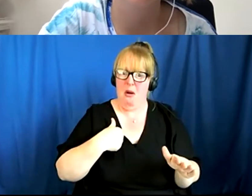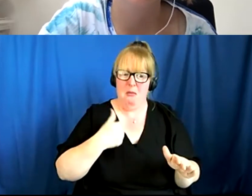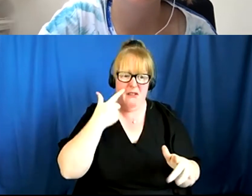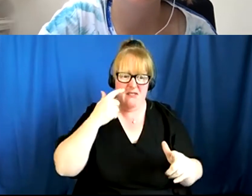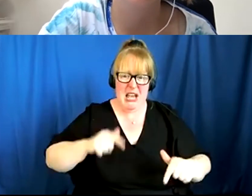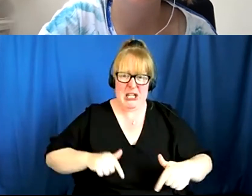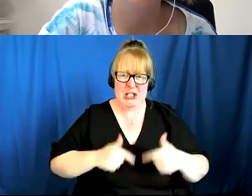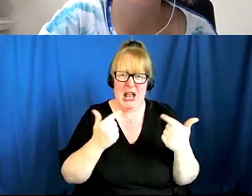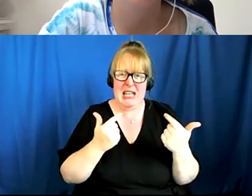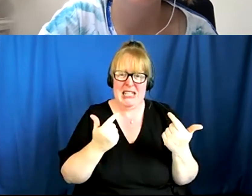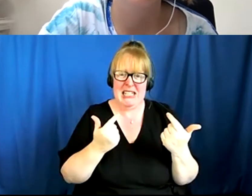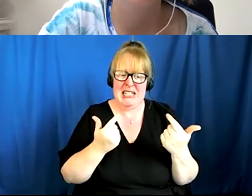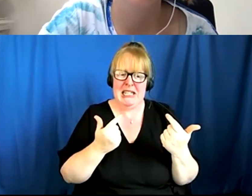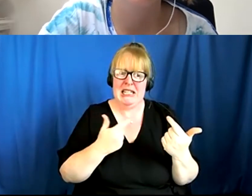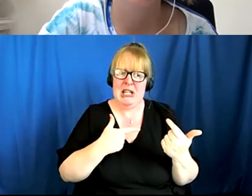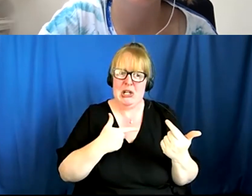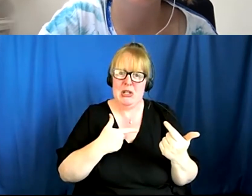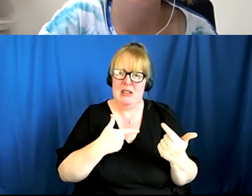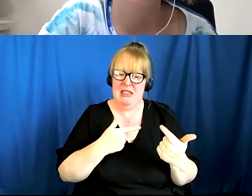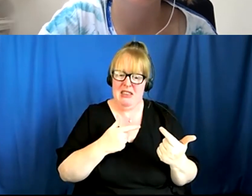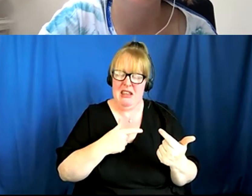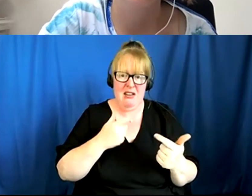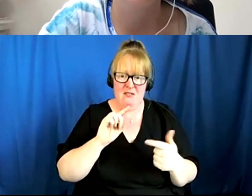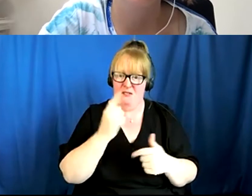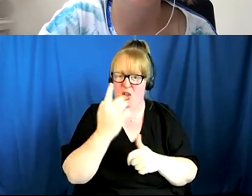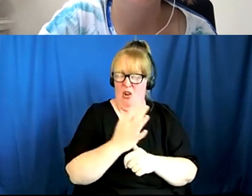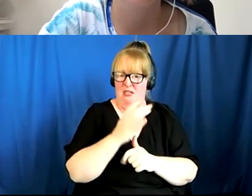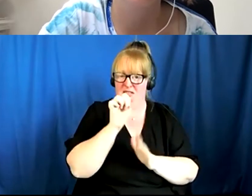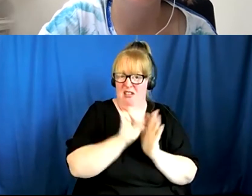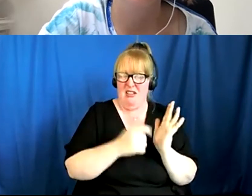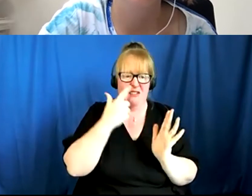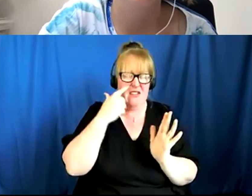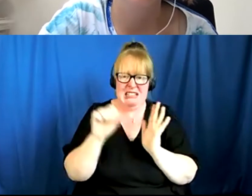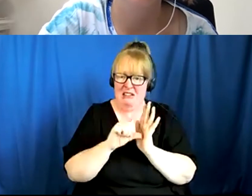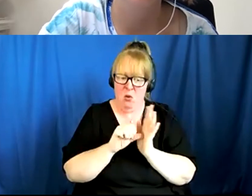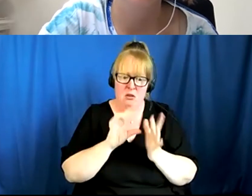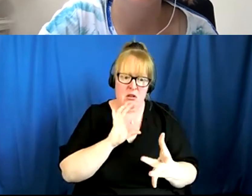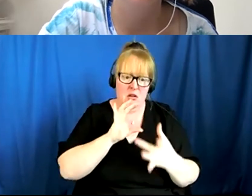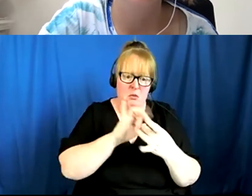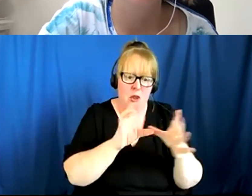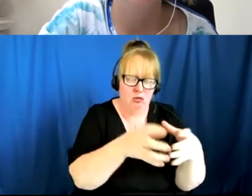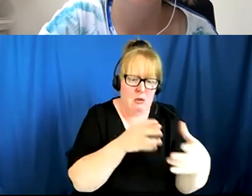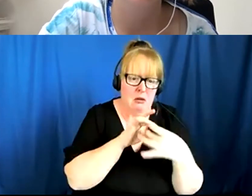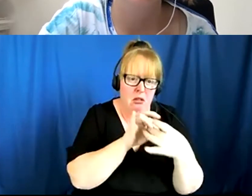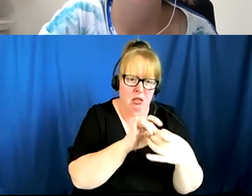specifically with a with a kind of group. So, it's like a series of happy accidents,